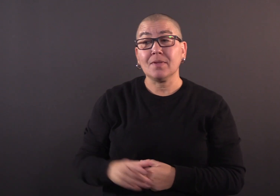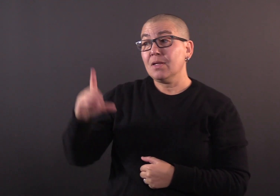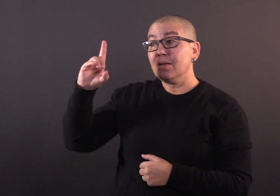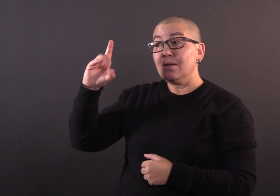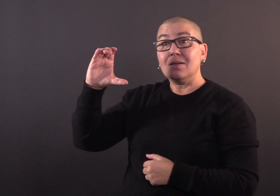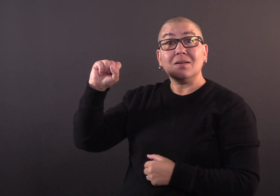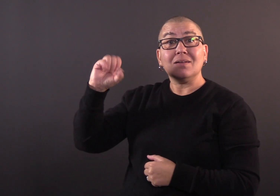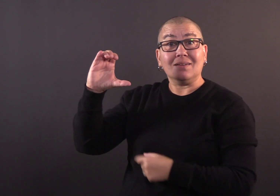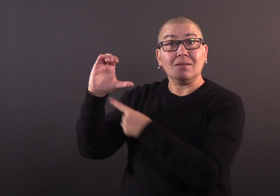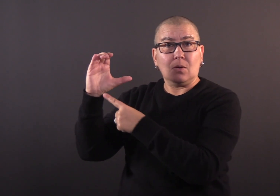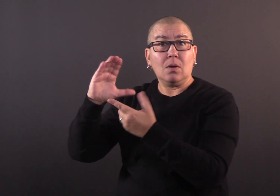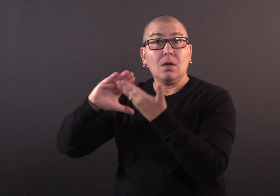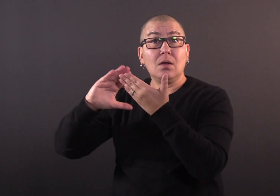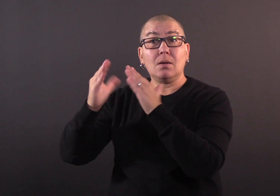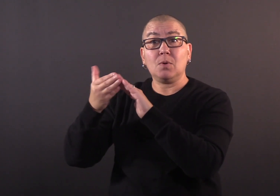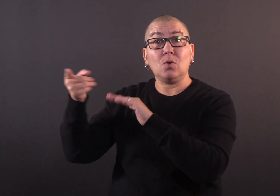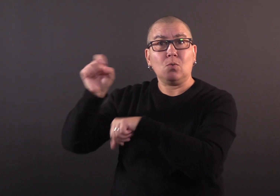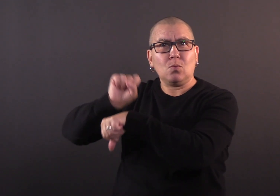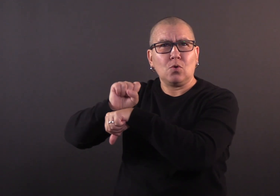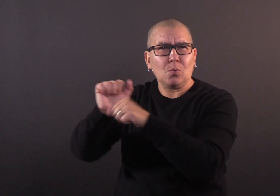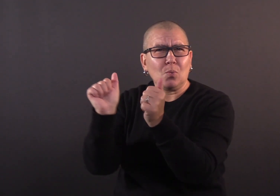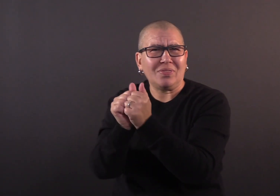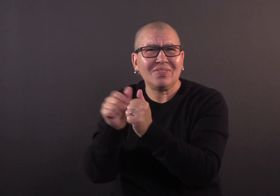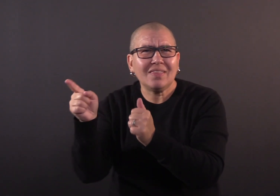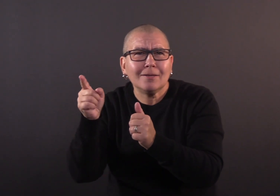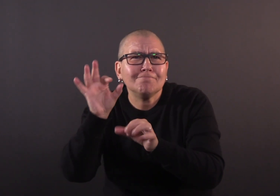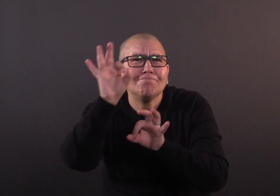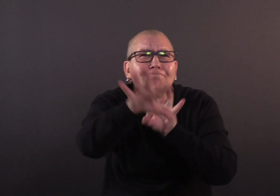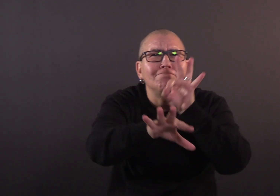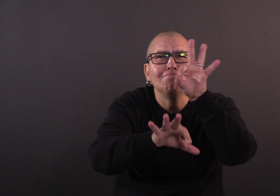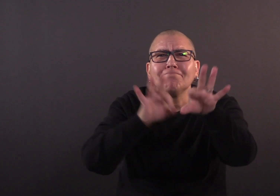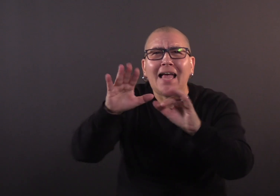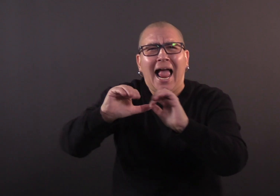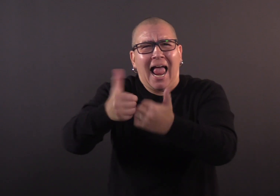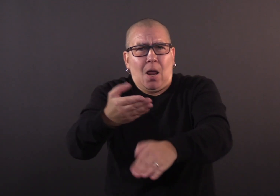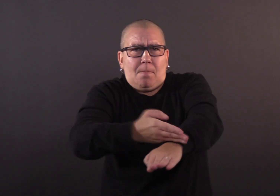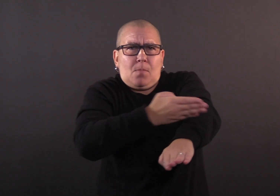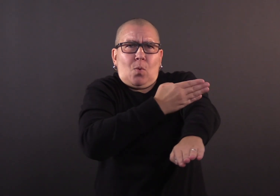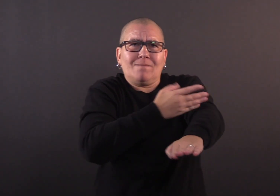importance of masking, testing, and vaccinations. Additionally, DCSC supports community partners